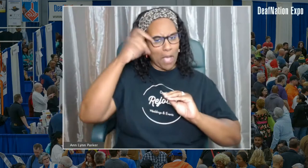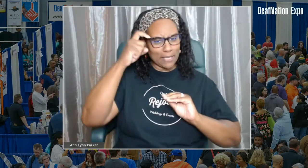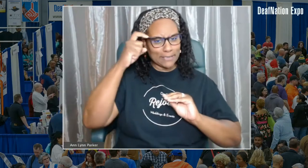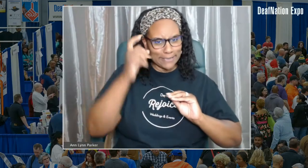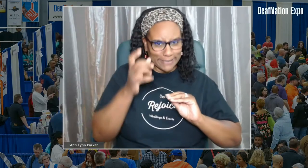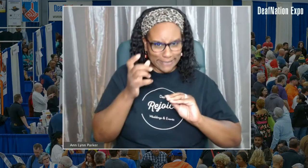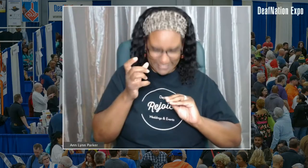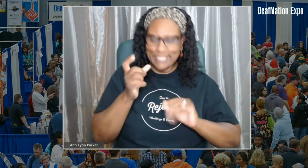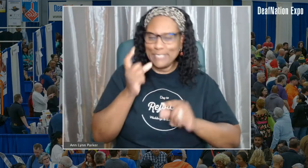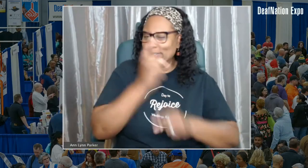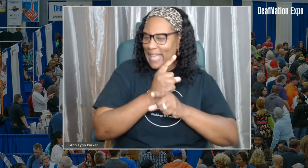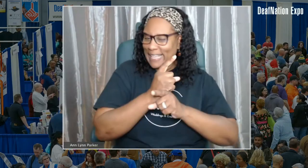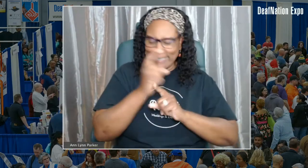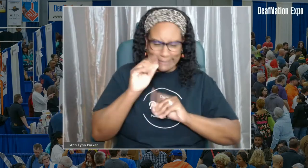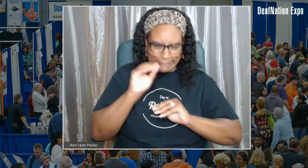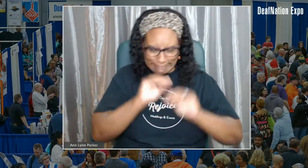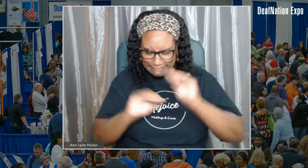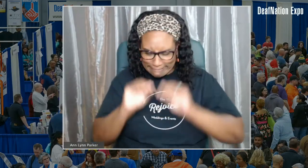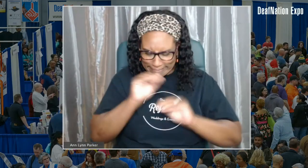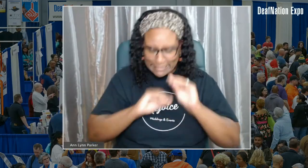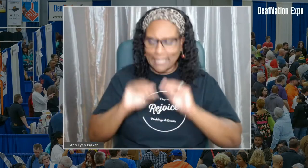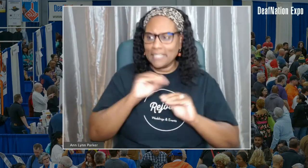I wanted to be wise. Right.